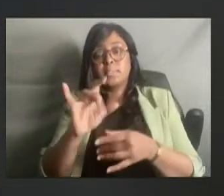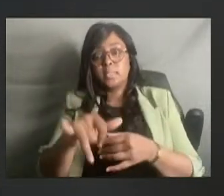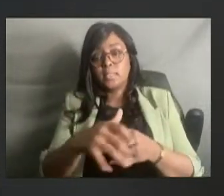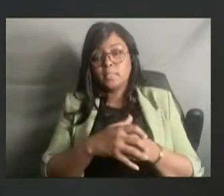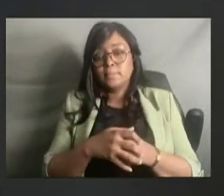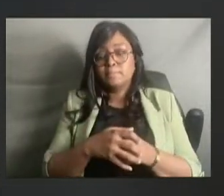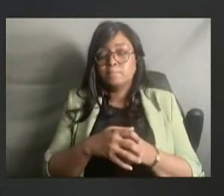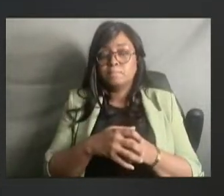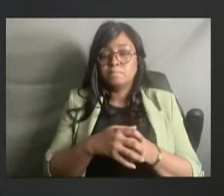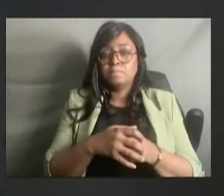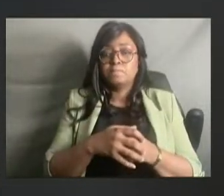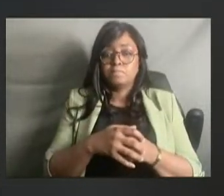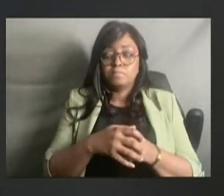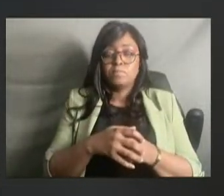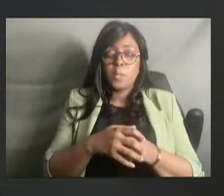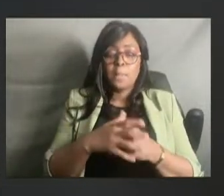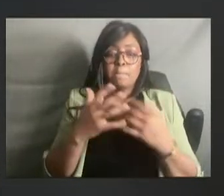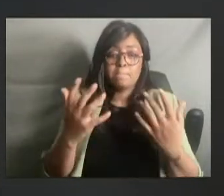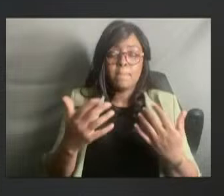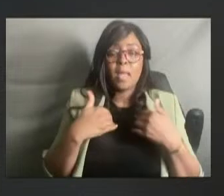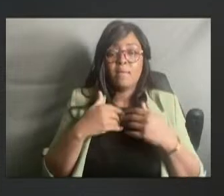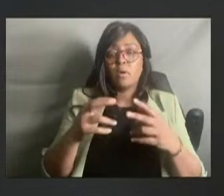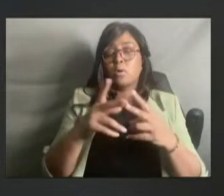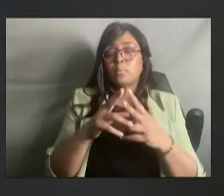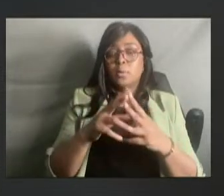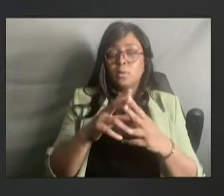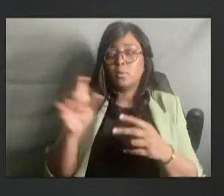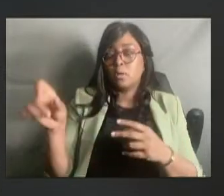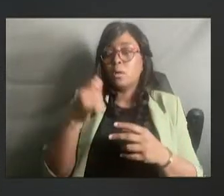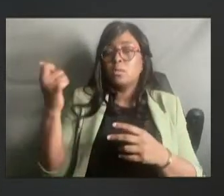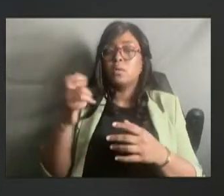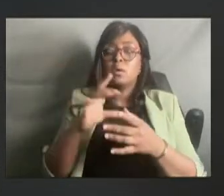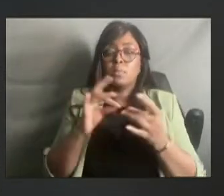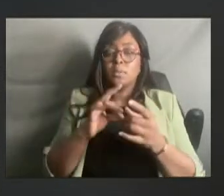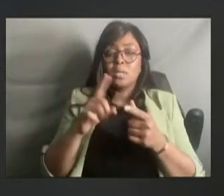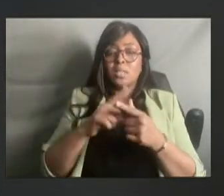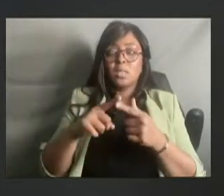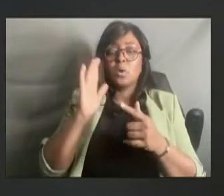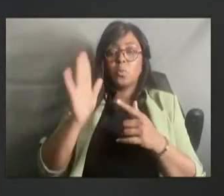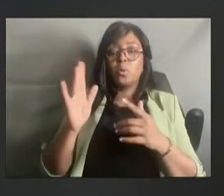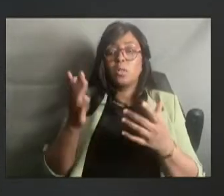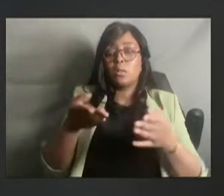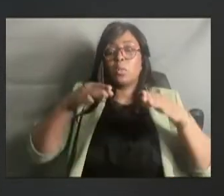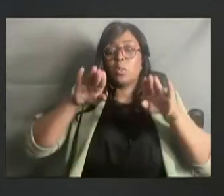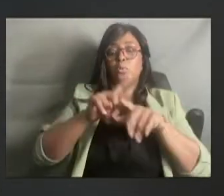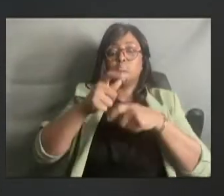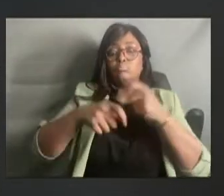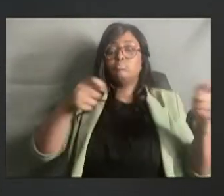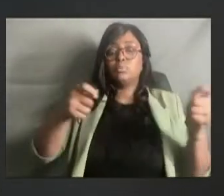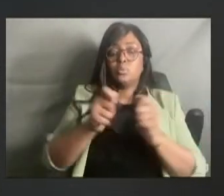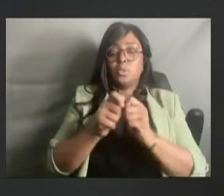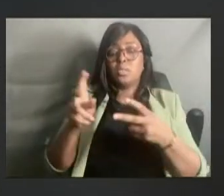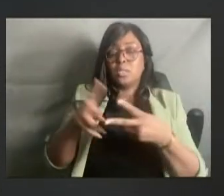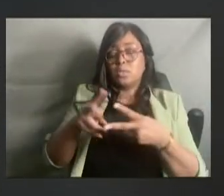of thanks I appreciate that. Thank you for mentioning that